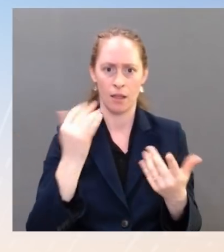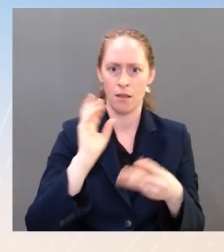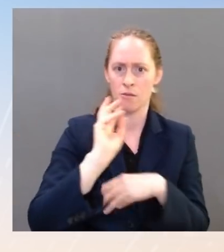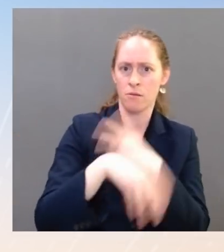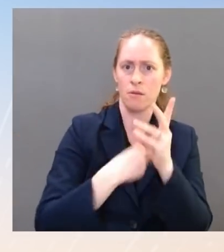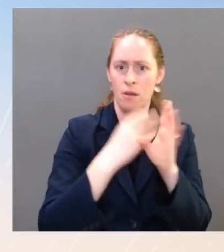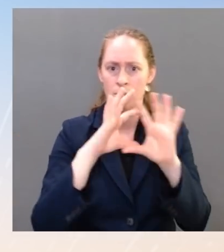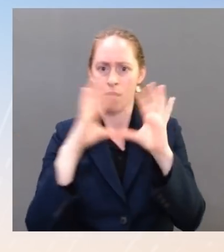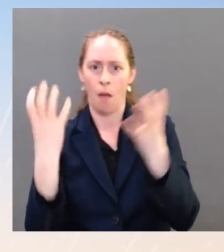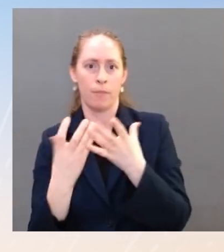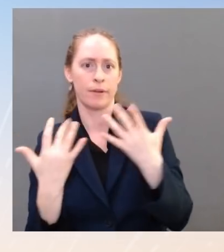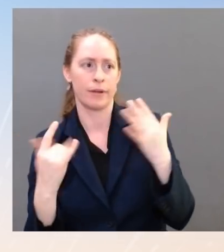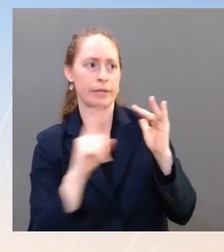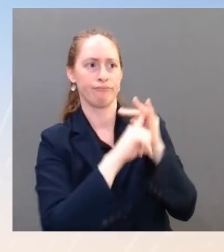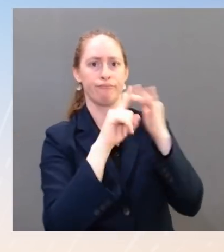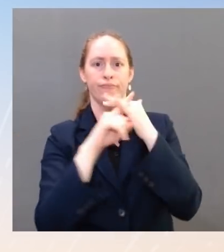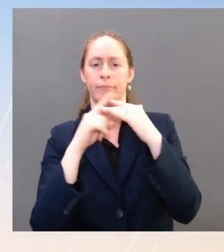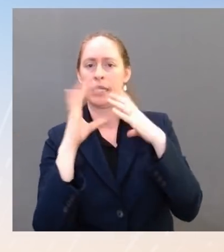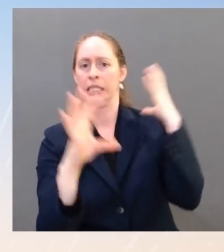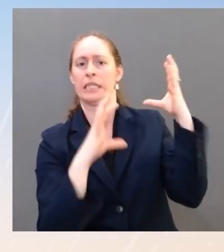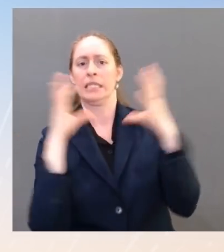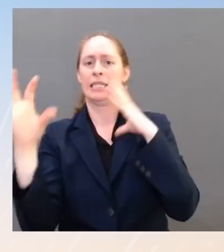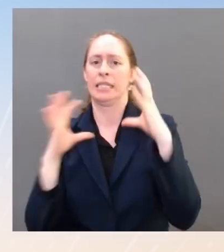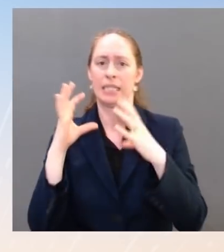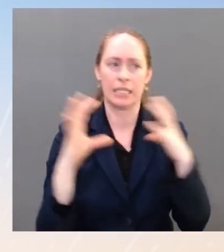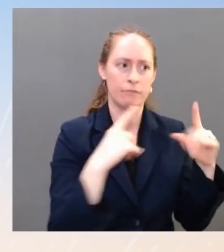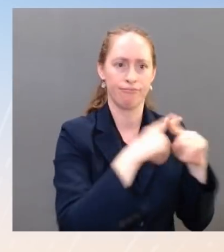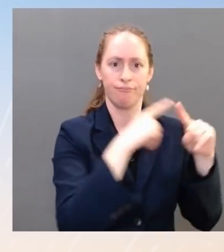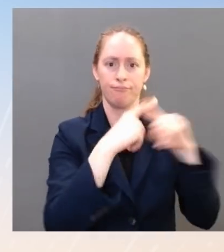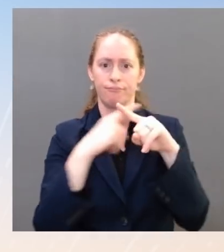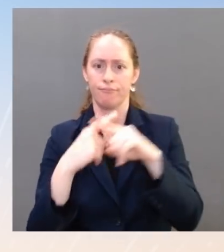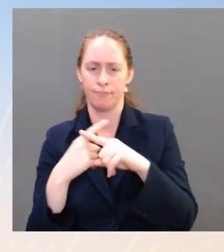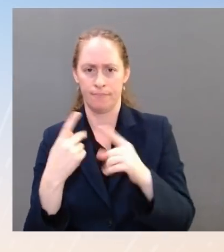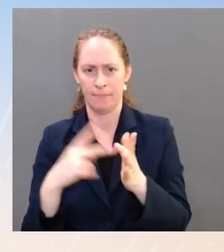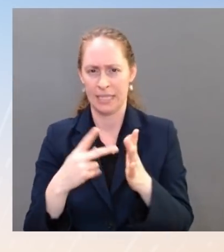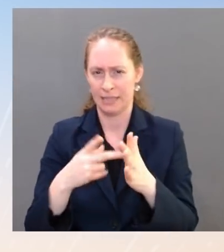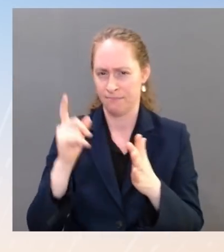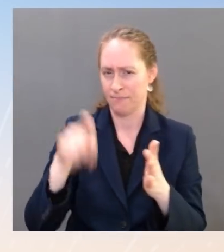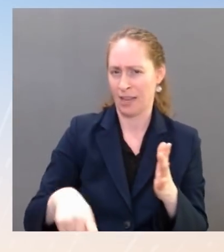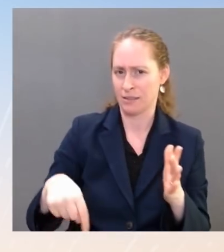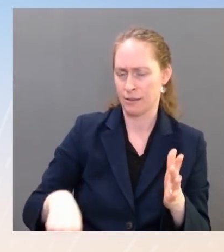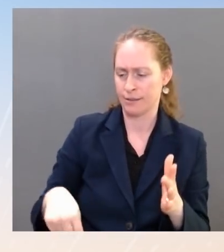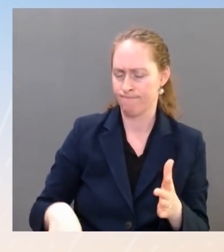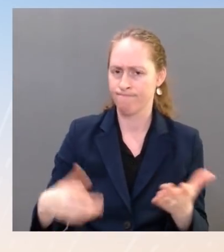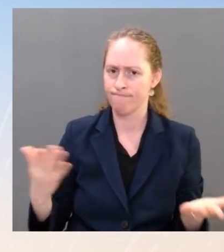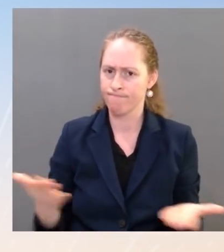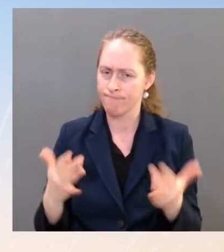that we're talking about this year, now, because of this law, for the first year in more than two decades,